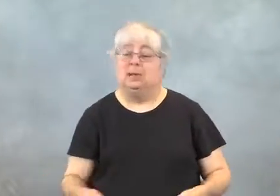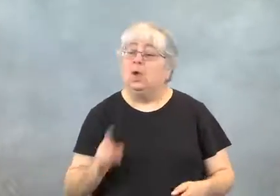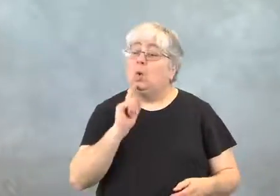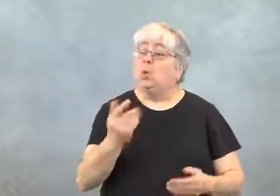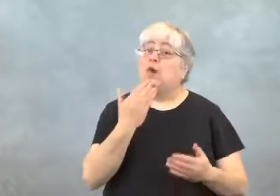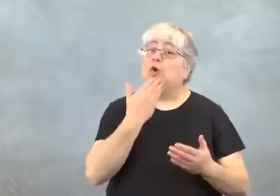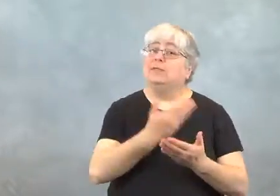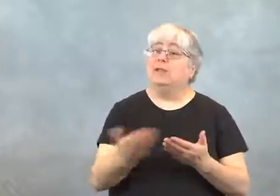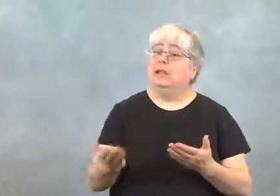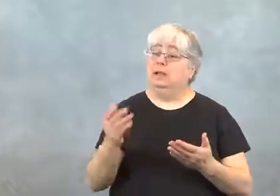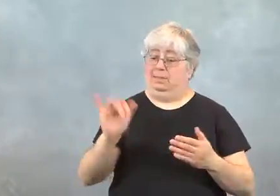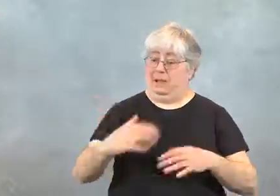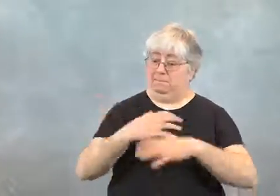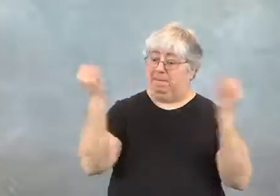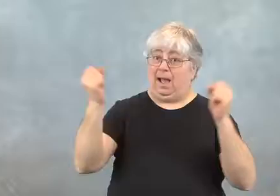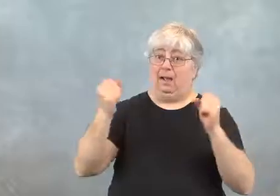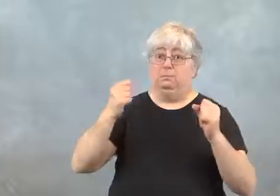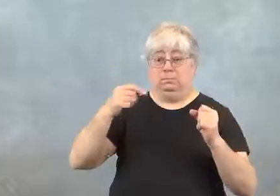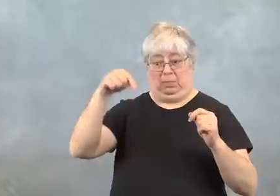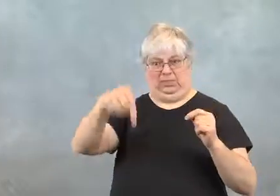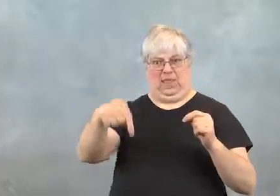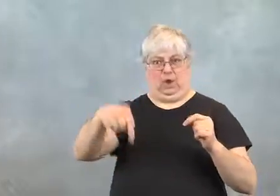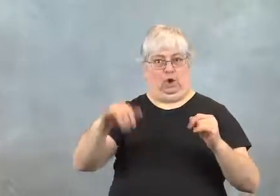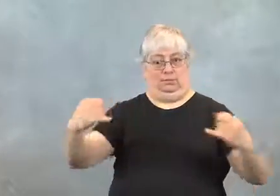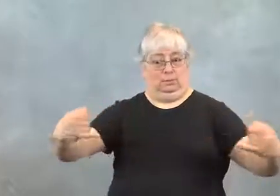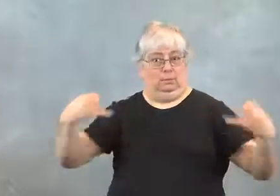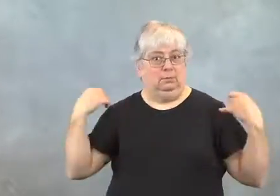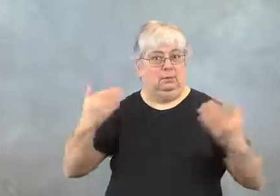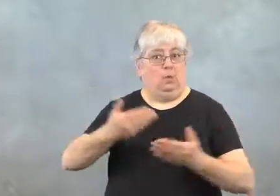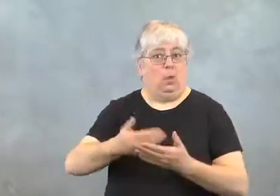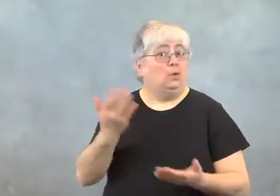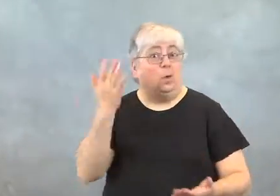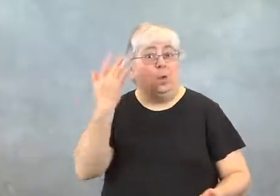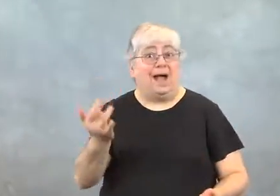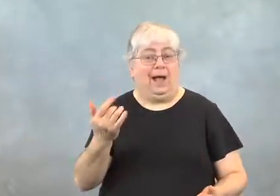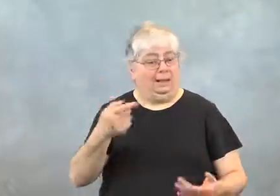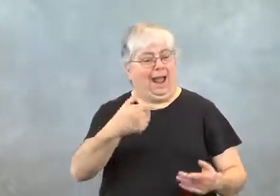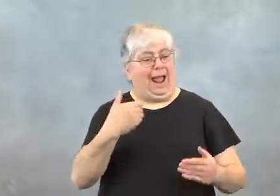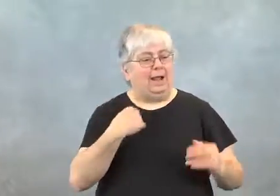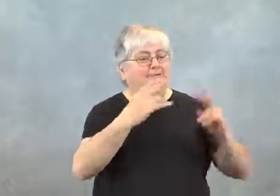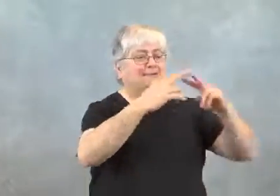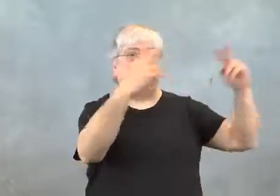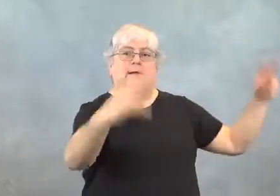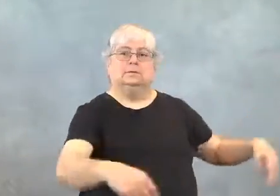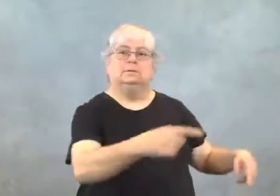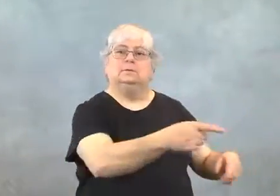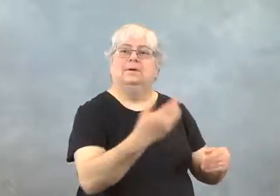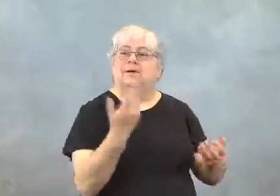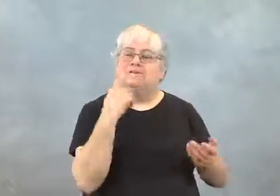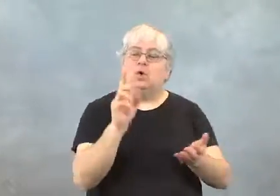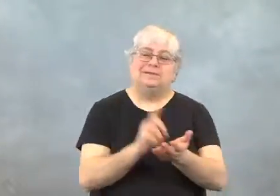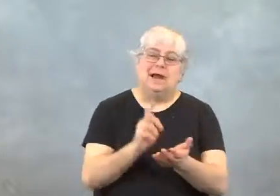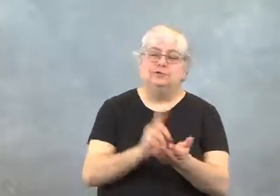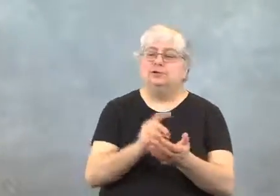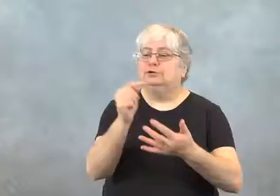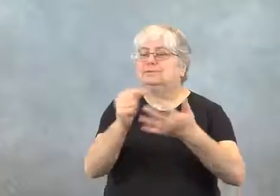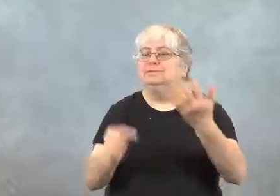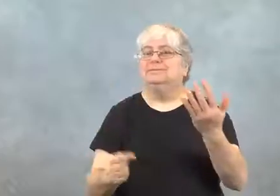It was a good thing that the bombs were near the finish line.